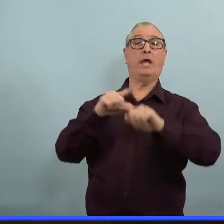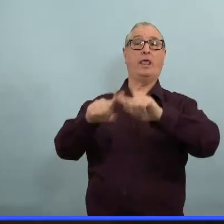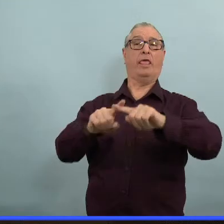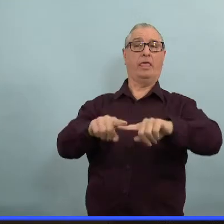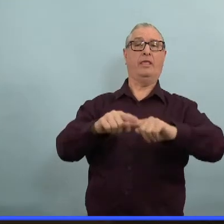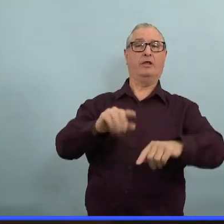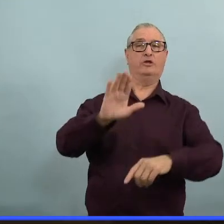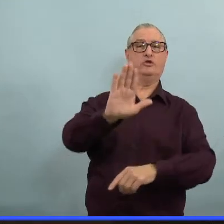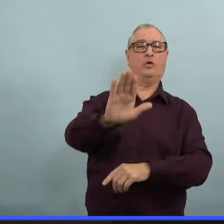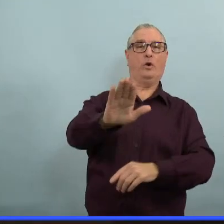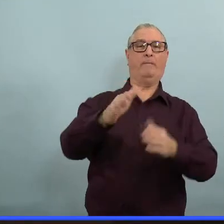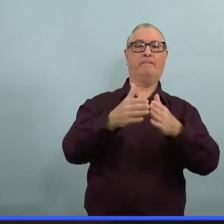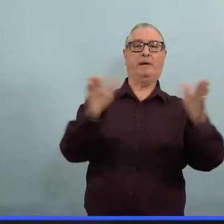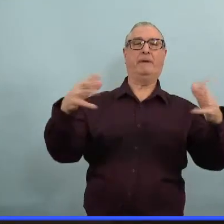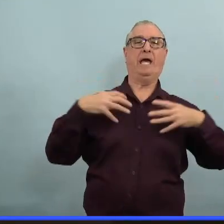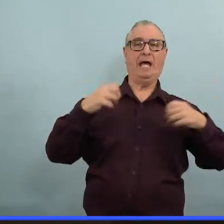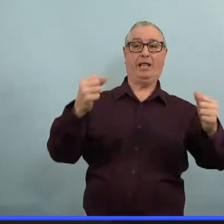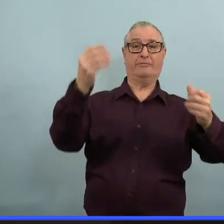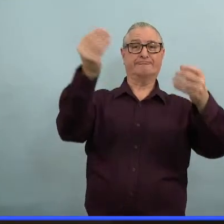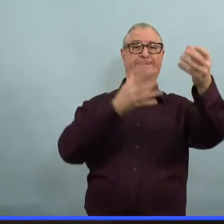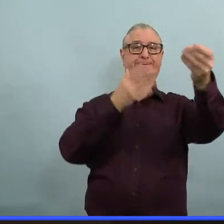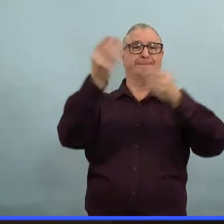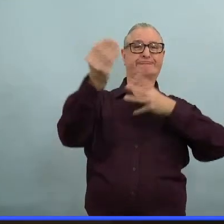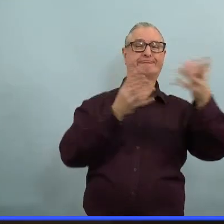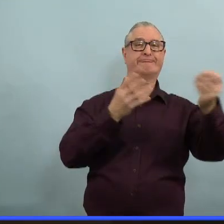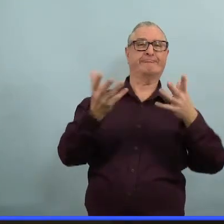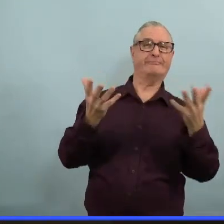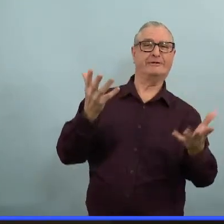them more comfortable with the fact that we are restricting while there could still be a lot of